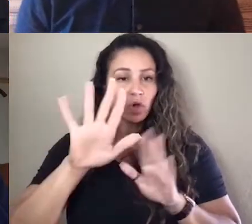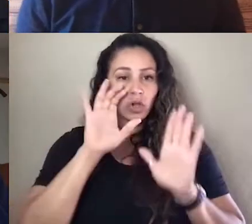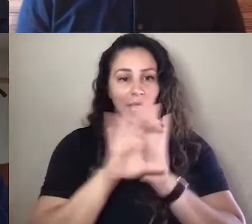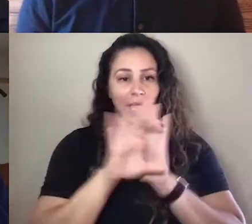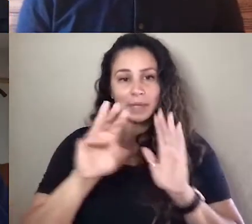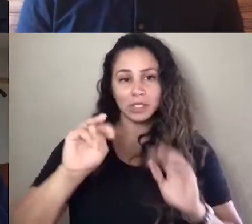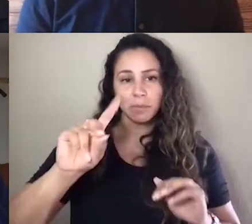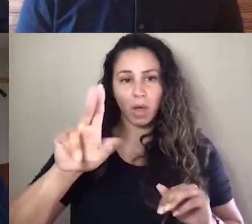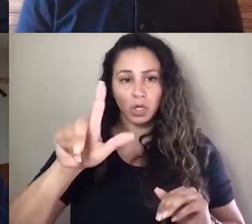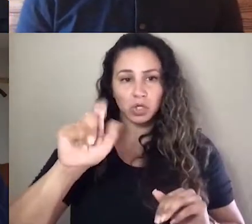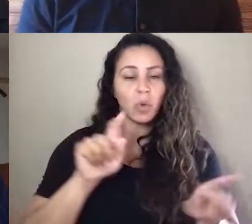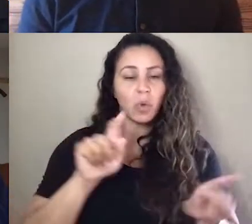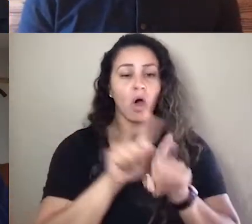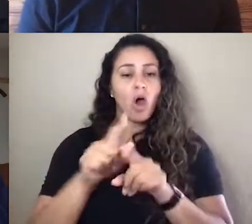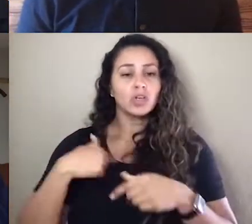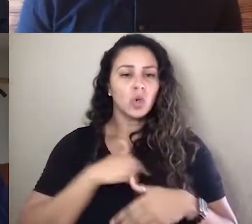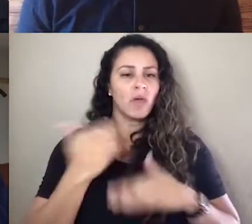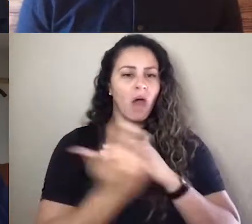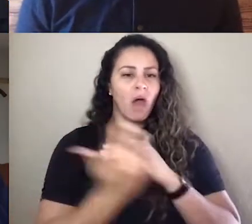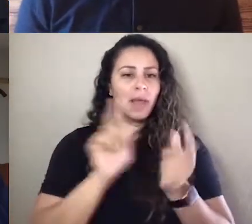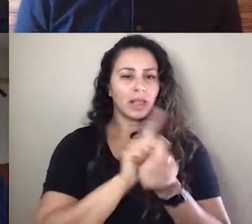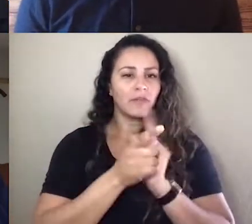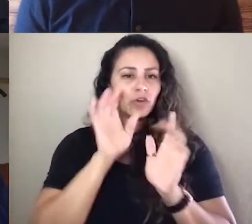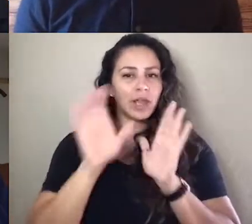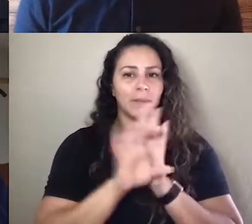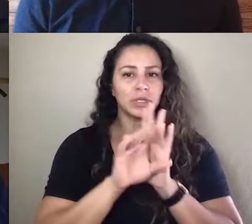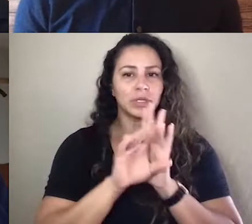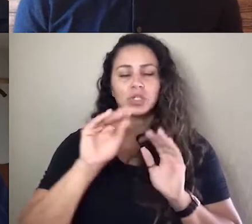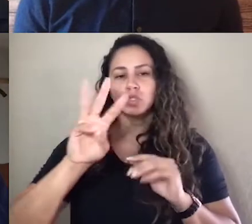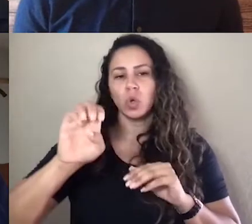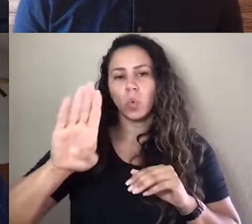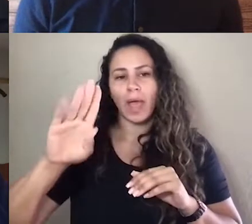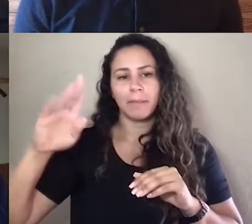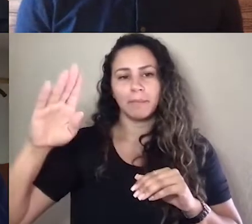AND ALSO AUTOMATICALLY CONVERT IMAGES TO WEB-P-FILE